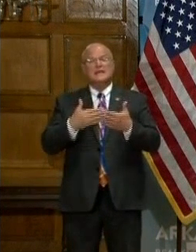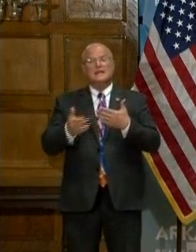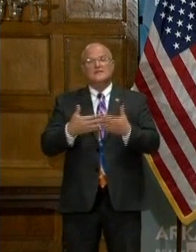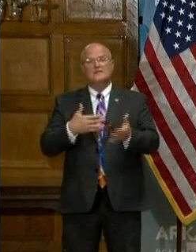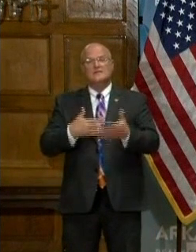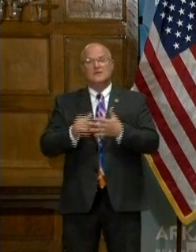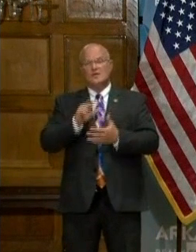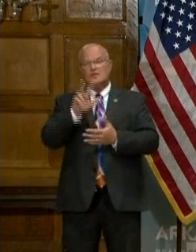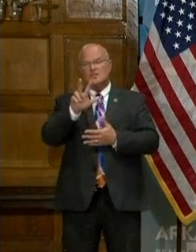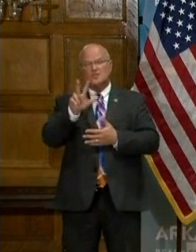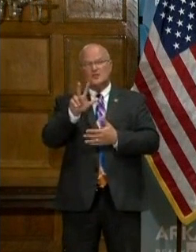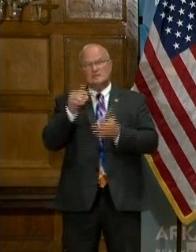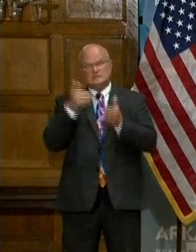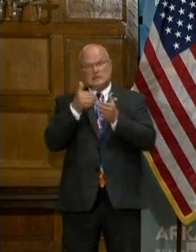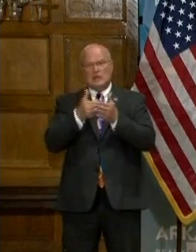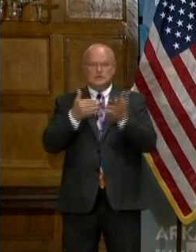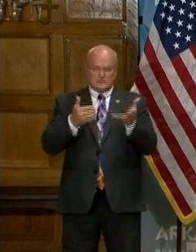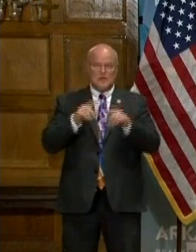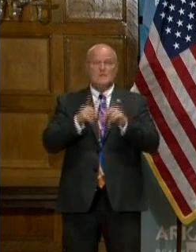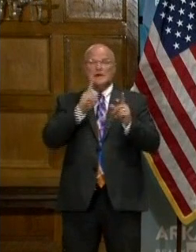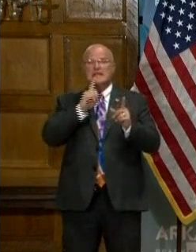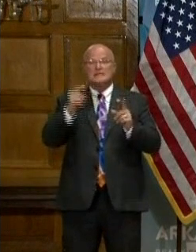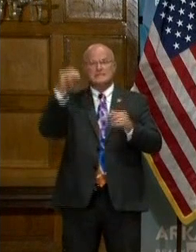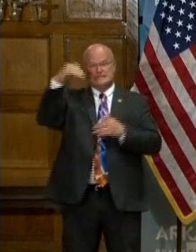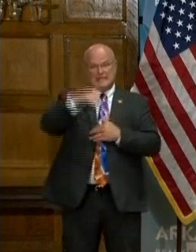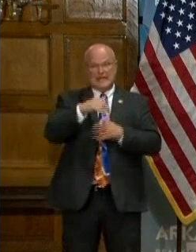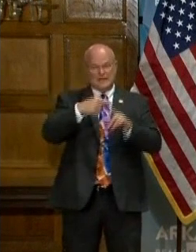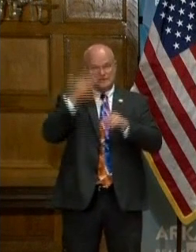DOWN BECAUSE THE LAST ONE, TWO, THREE, FOUR, FIVE DAYS, ACTUALLY YOU HAVE HAD A DECLINE